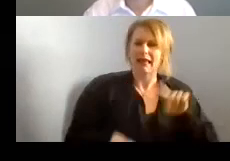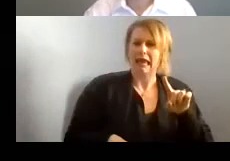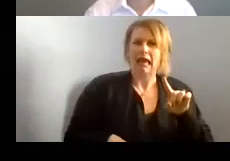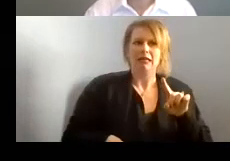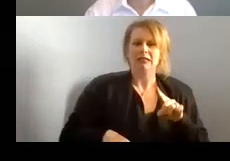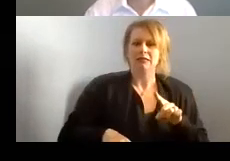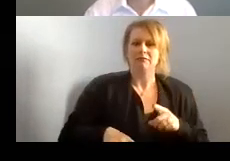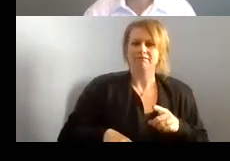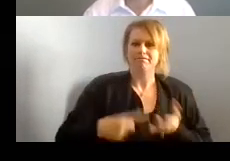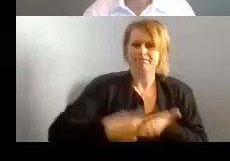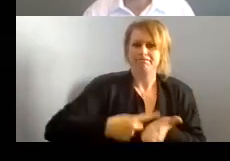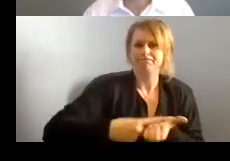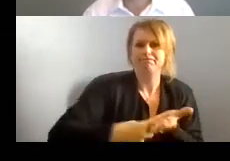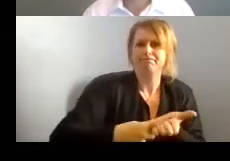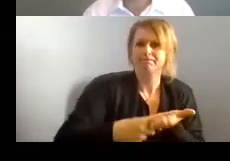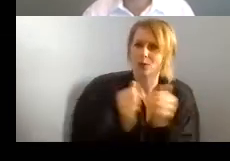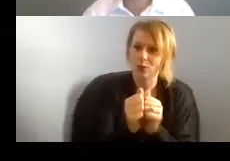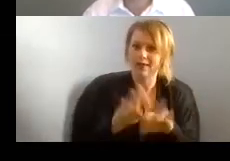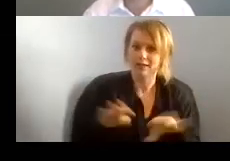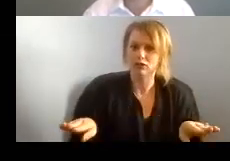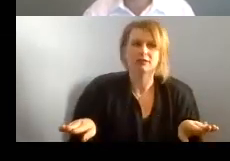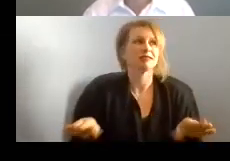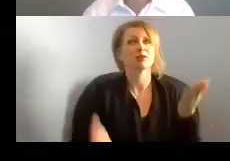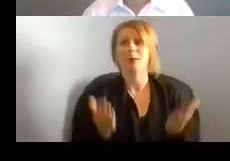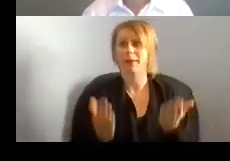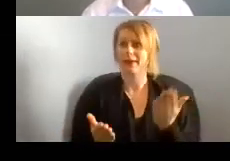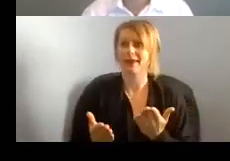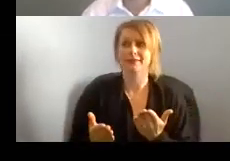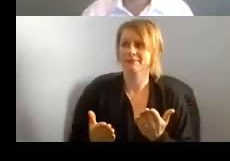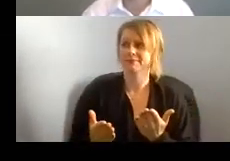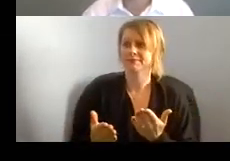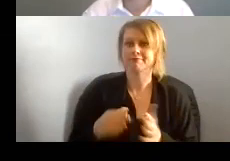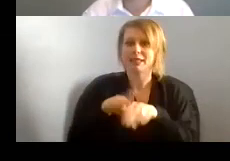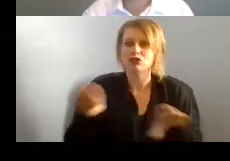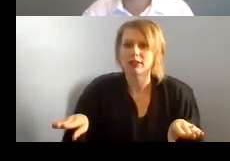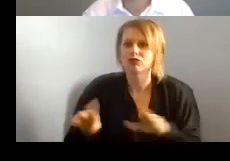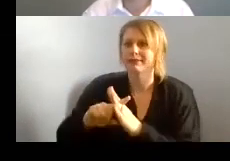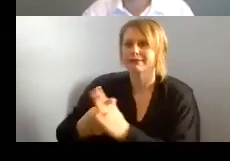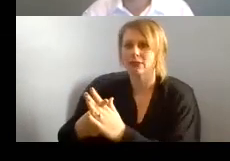Because if they start to talk about it, even with a counselor in school, they have to leave that room and go back to math class, for example.